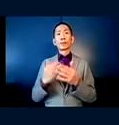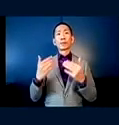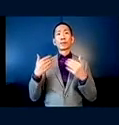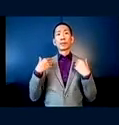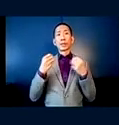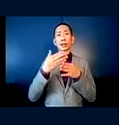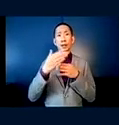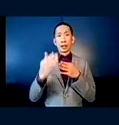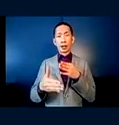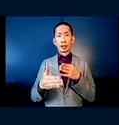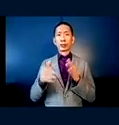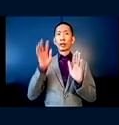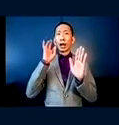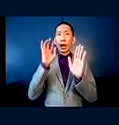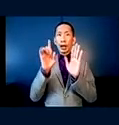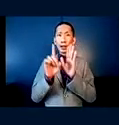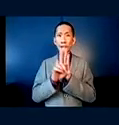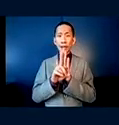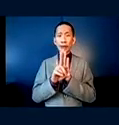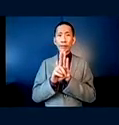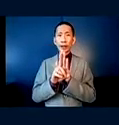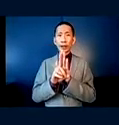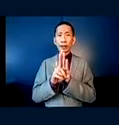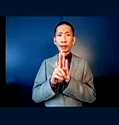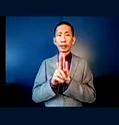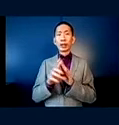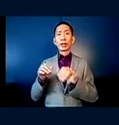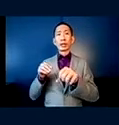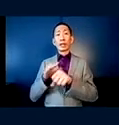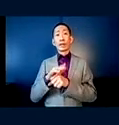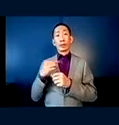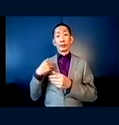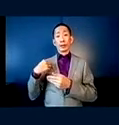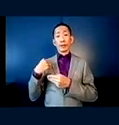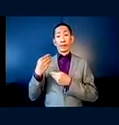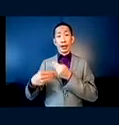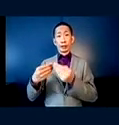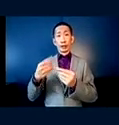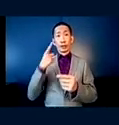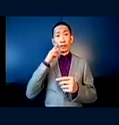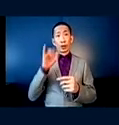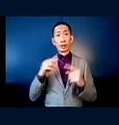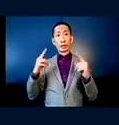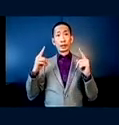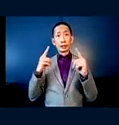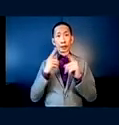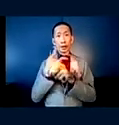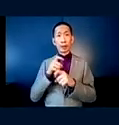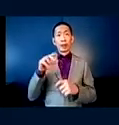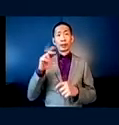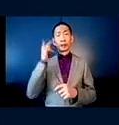GENETIC VARIANCE ASSOCIATED WITH PARTICULAR OUTCOMES, IDENTIFYING INFLUENCE OF ANCESTRY ON THESE